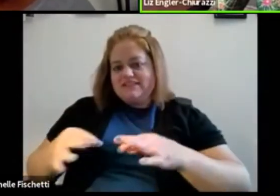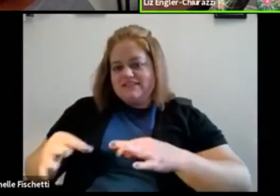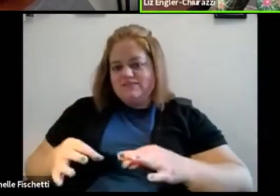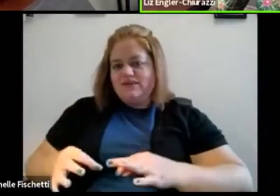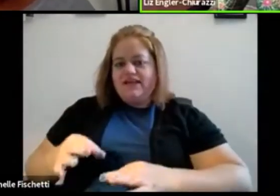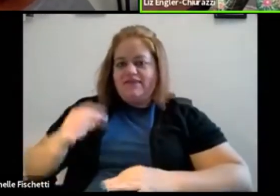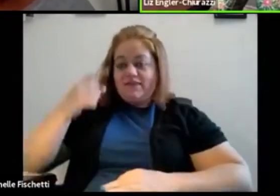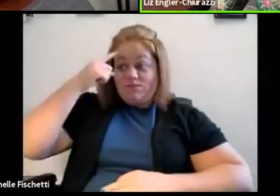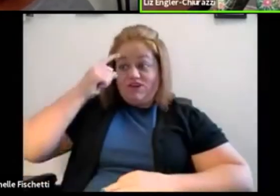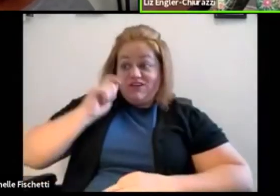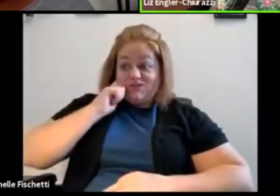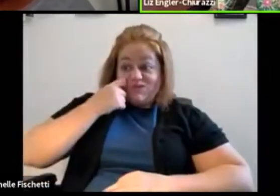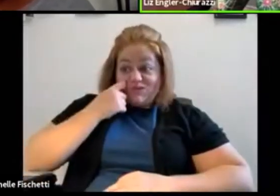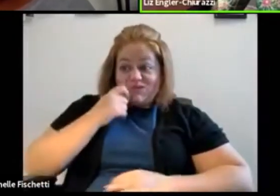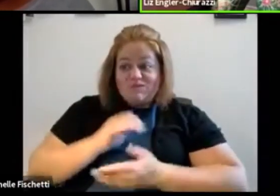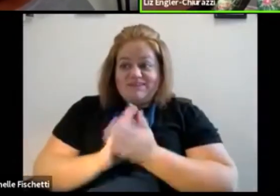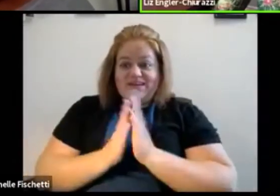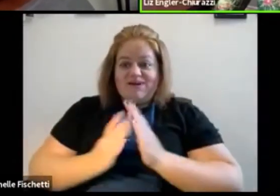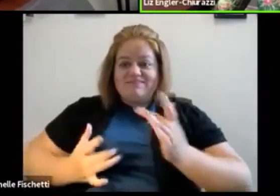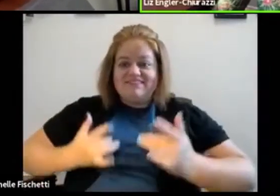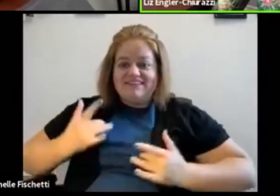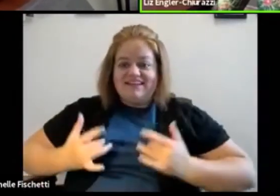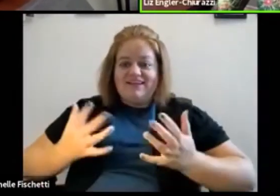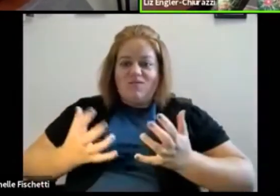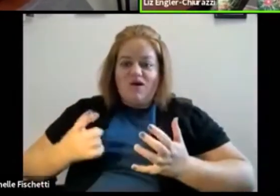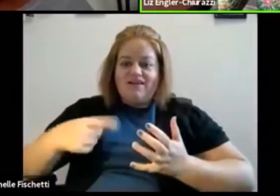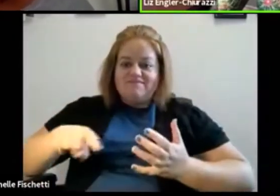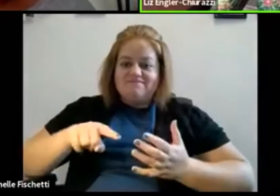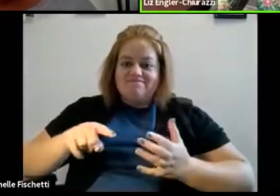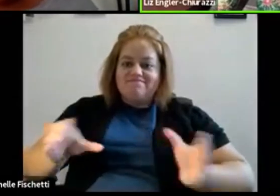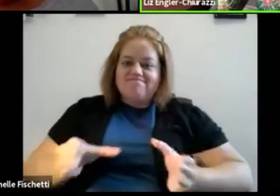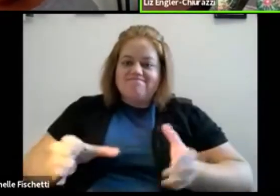and get them excited about that particular topic as well so it's a cool